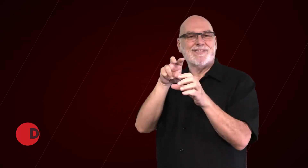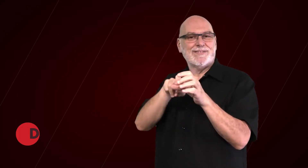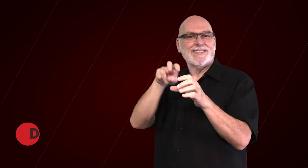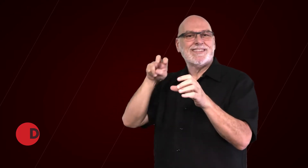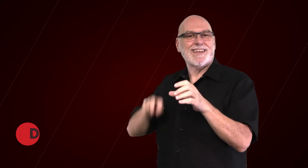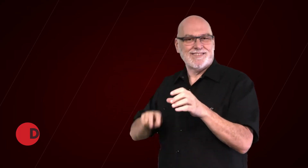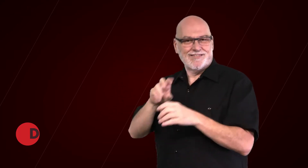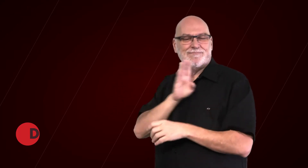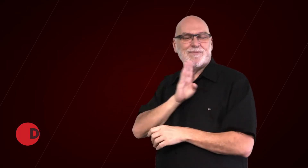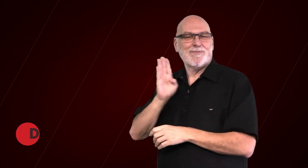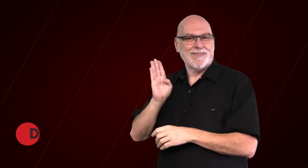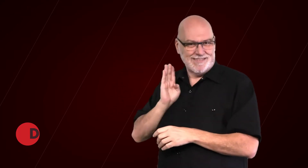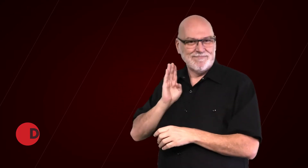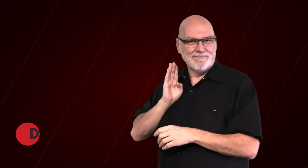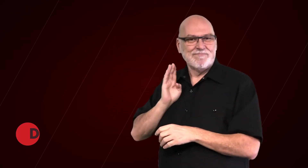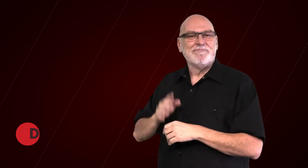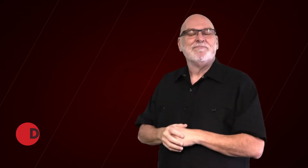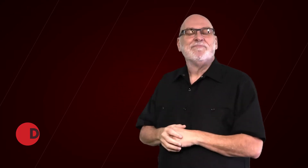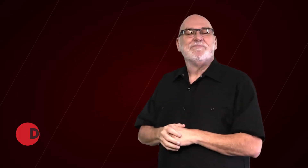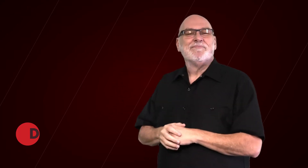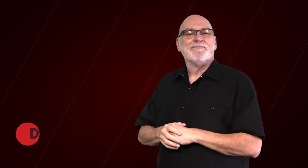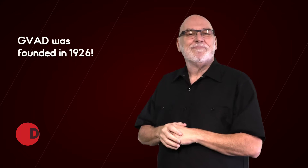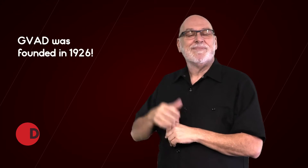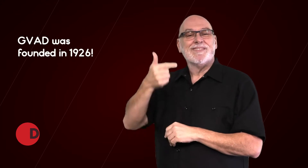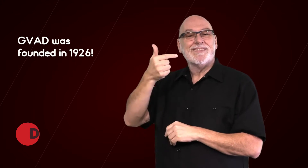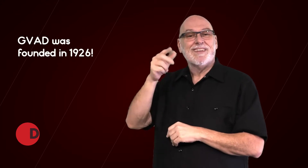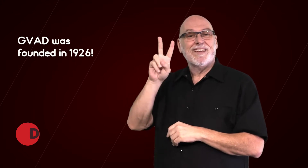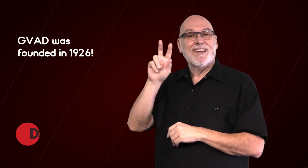their resignations from the board.